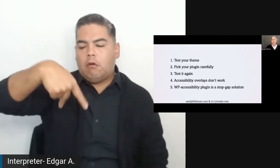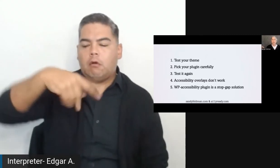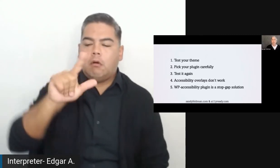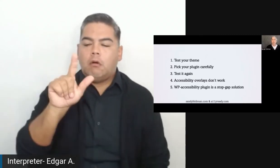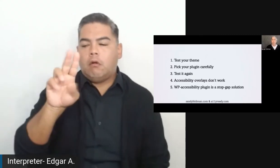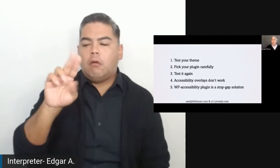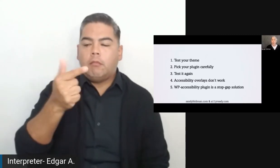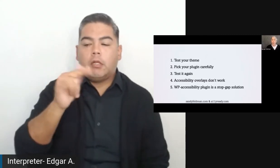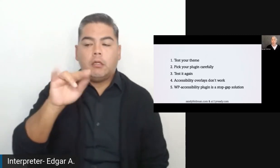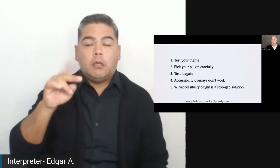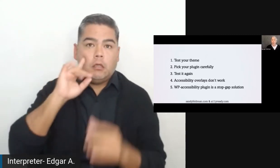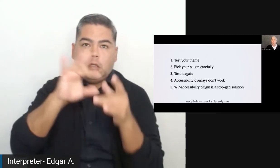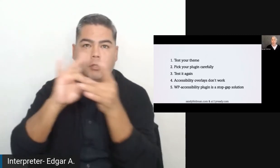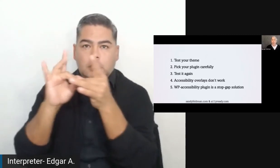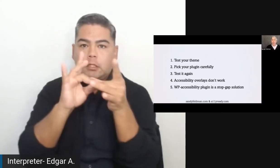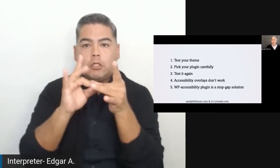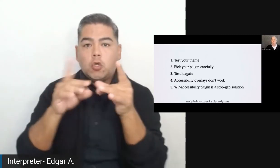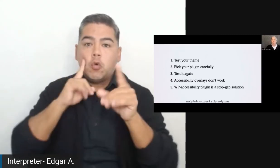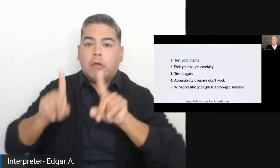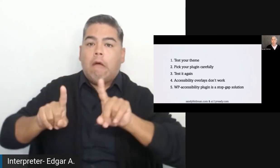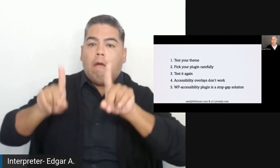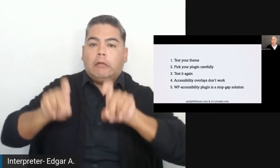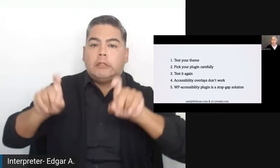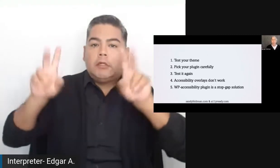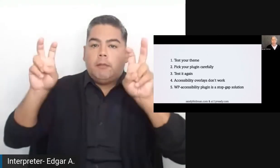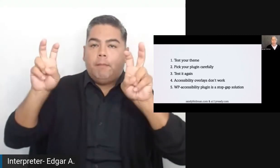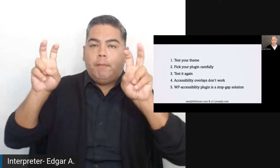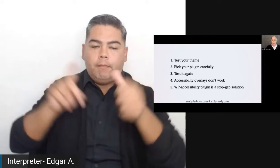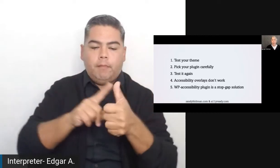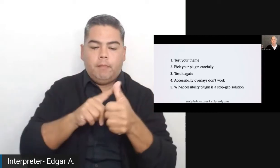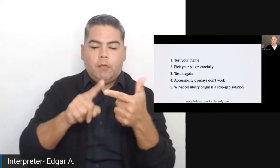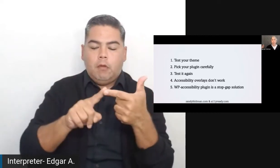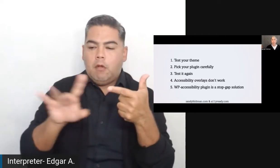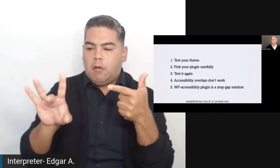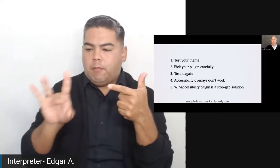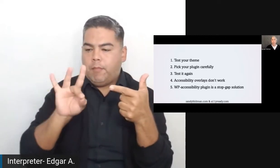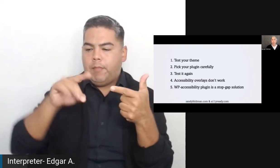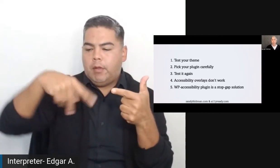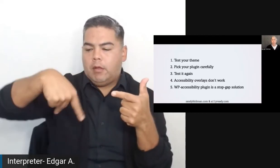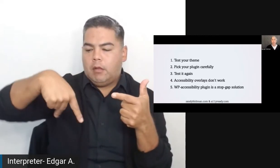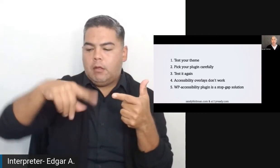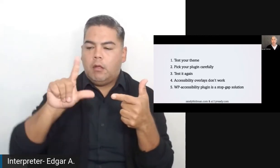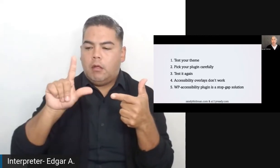You test your theme, you pick your plug-in carefully using the reviews